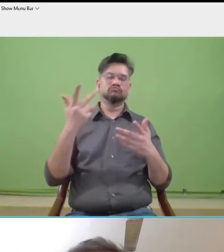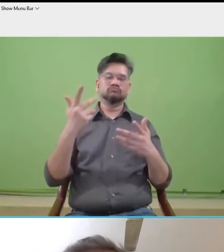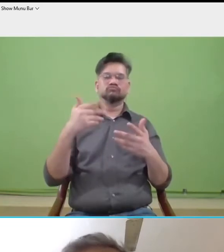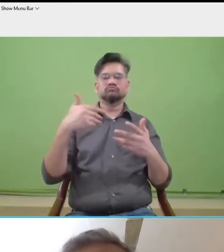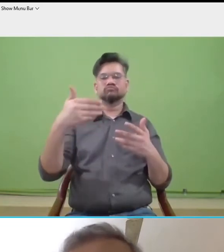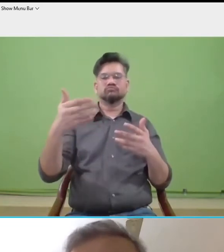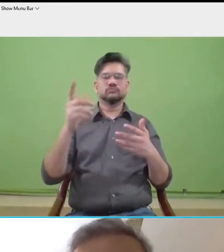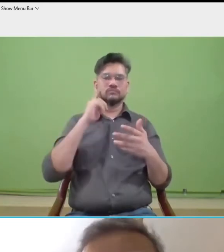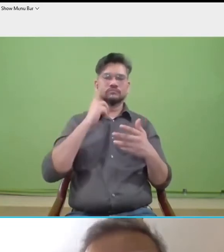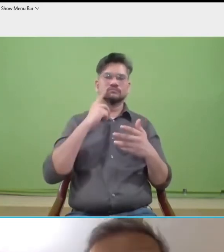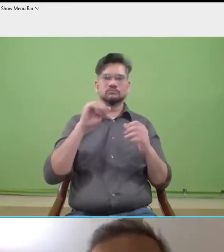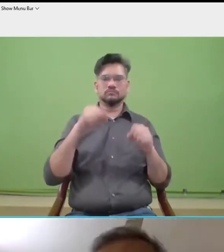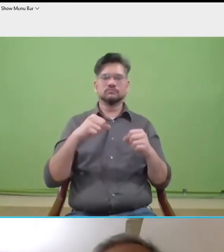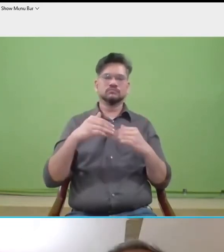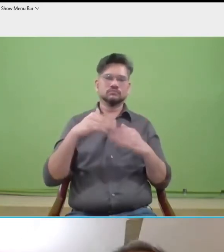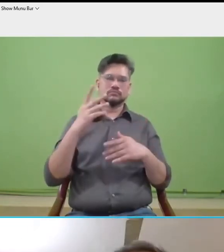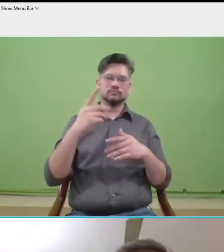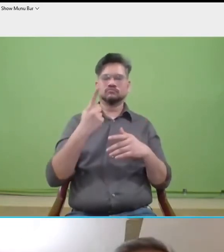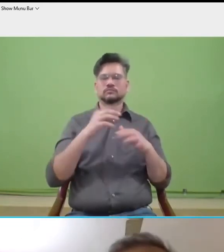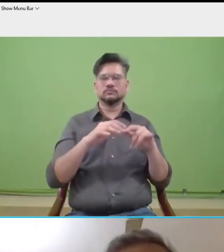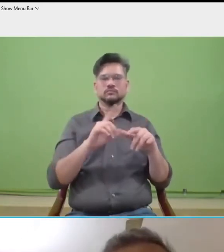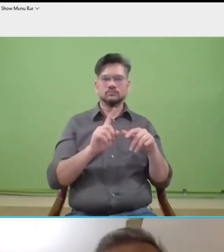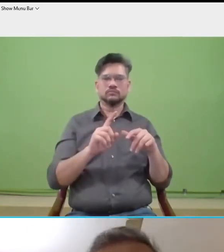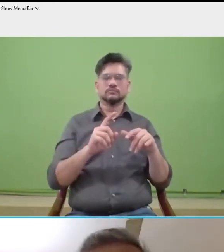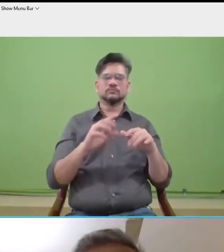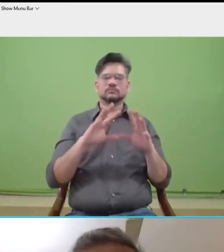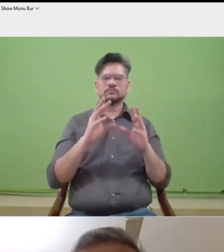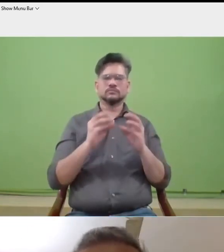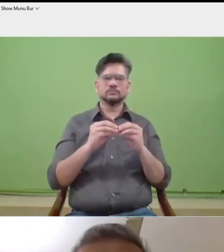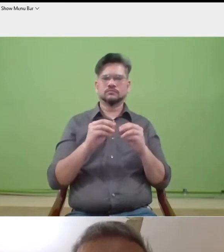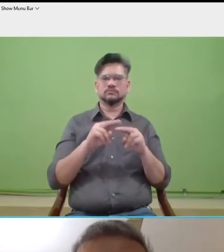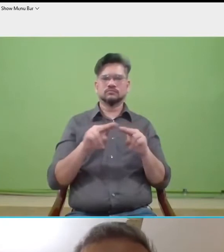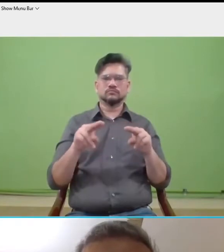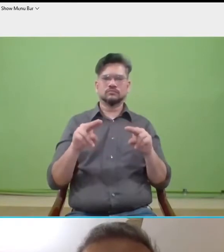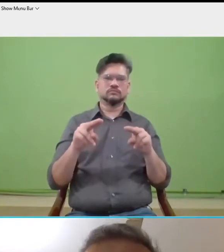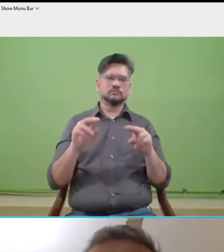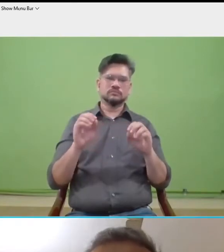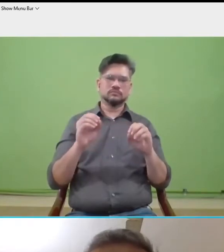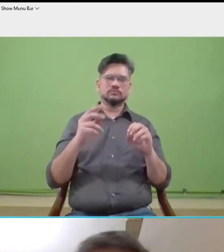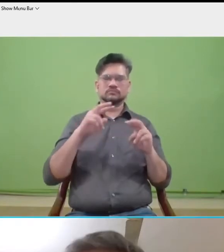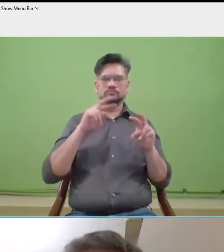only just good at computers because not everything is available in the video format and sign format